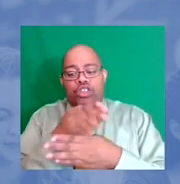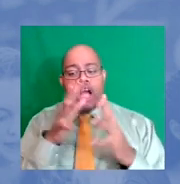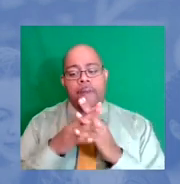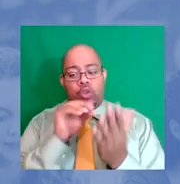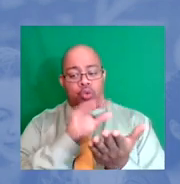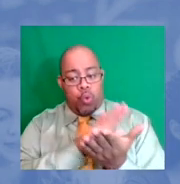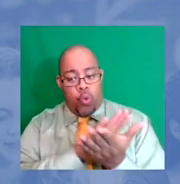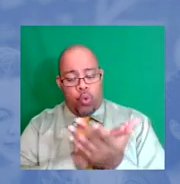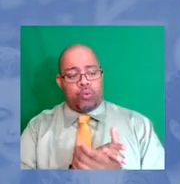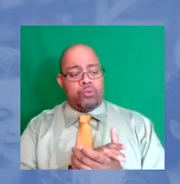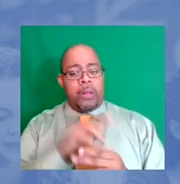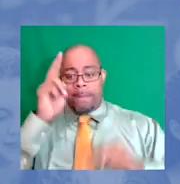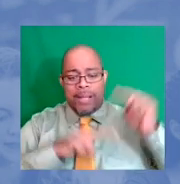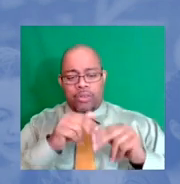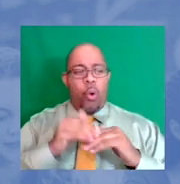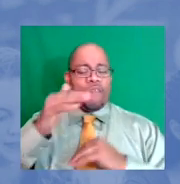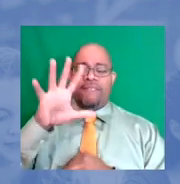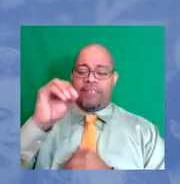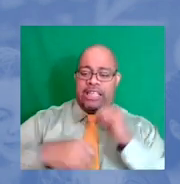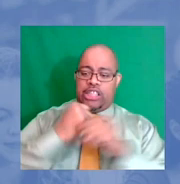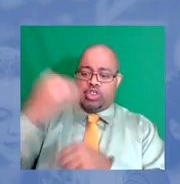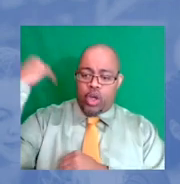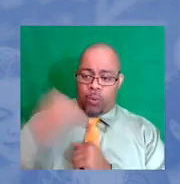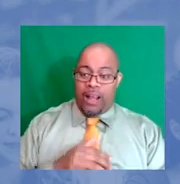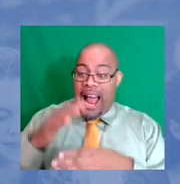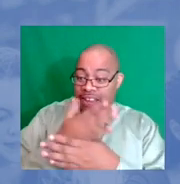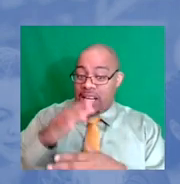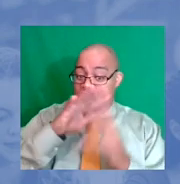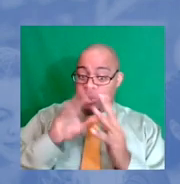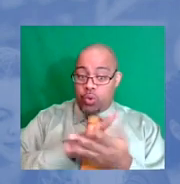OVER 50 YEARS AGO. THE AVERAGE AMERICAN SCHOOL WAS BUILT IN 1968.